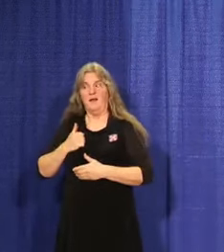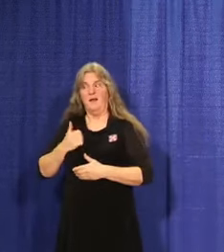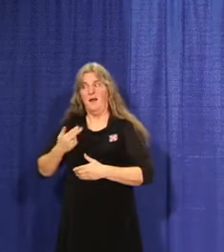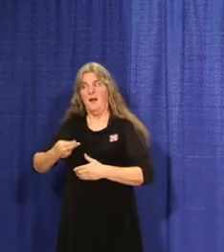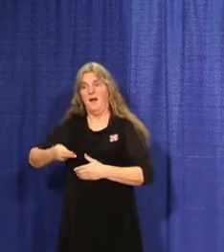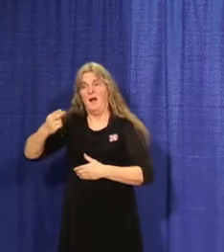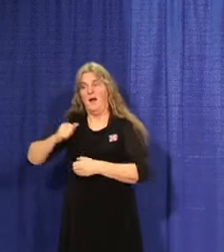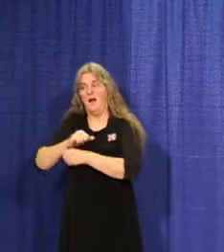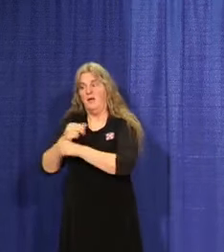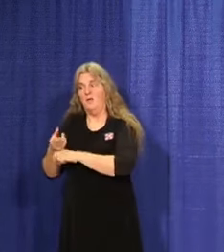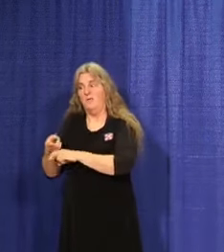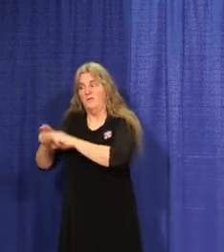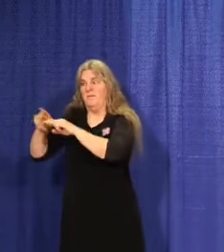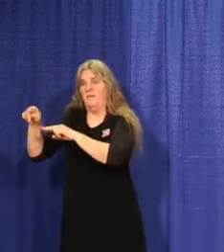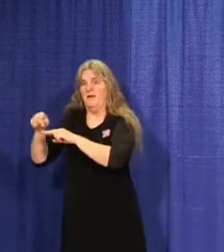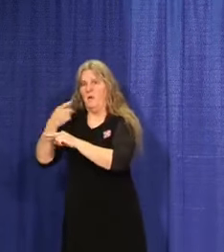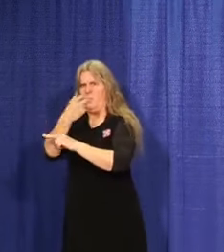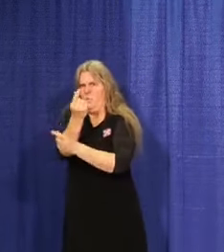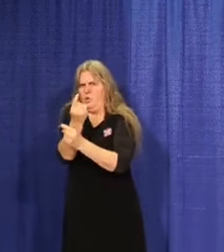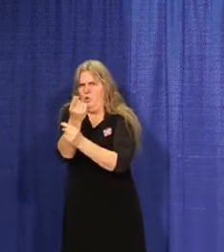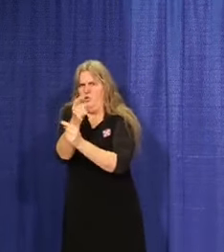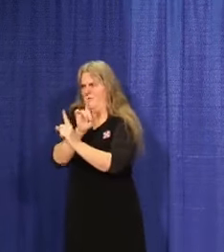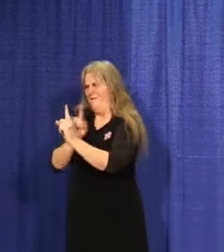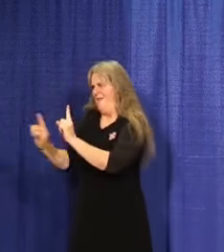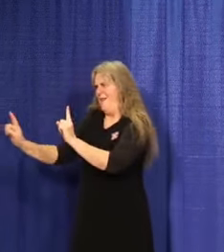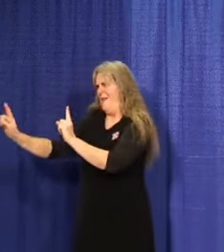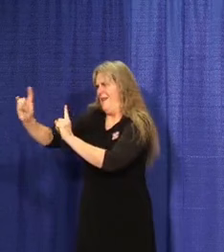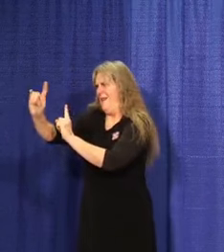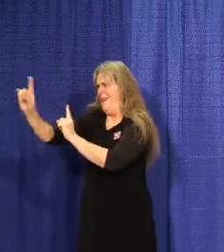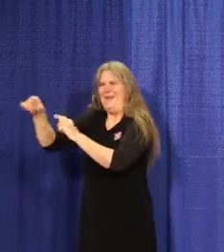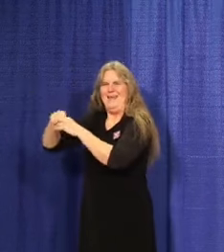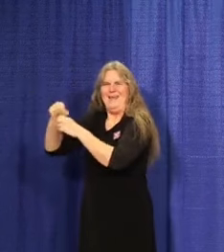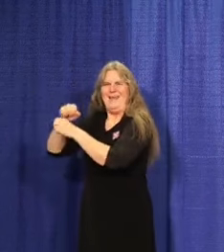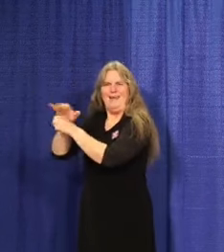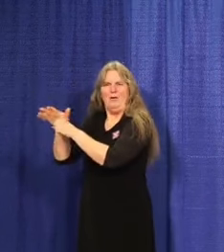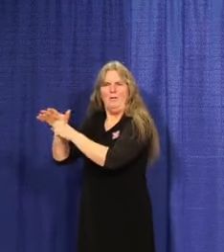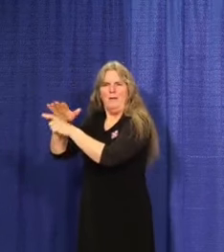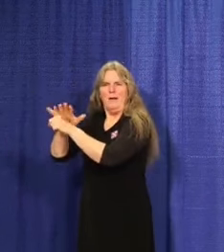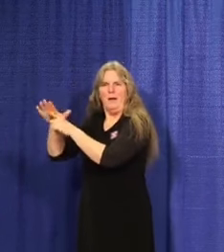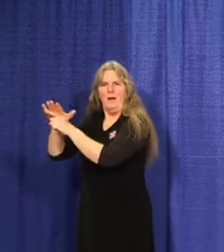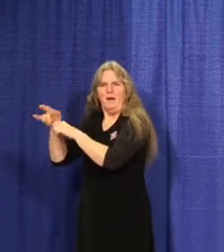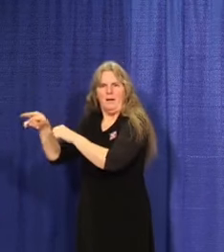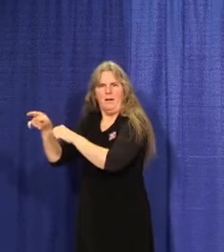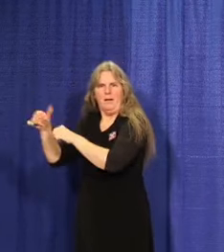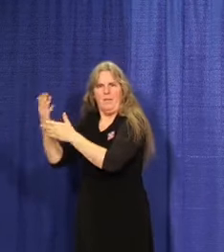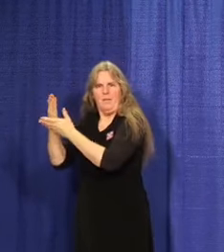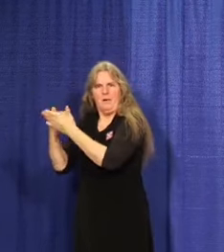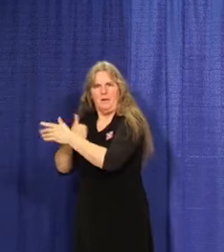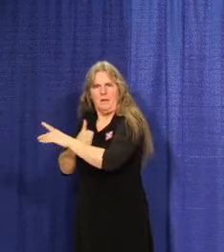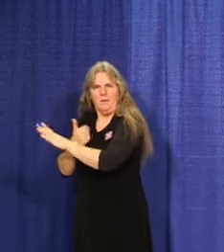So I think it is a difficult decision this year, and maybe